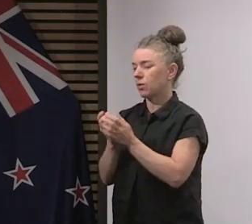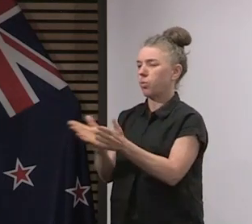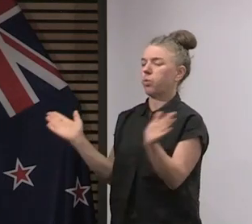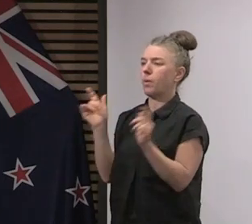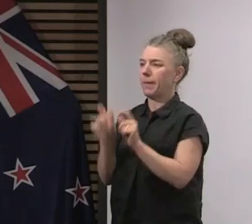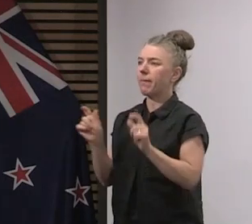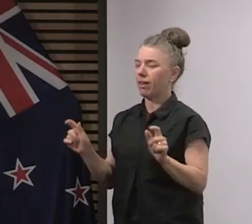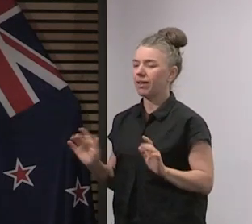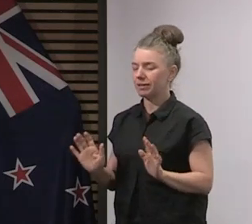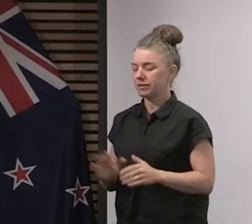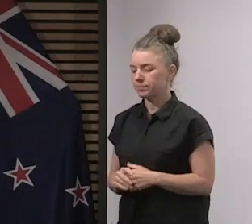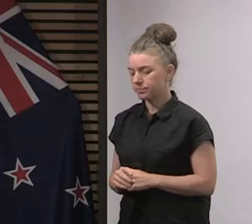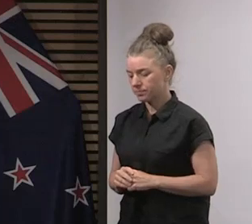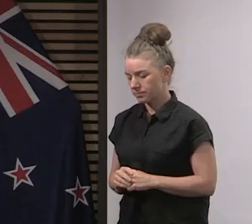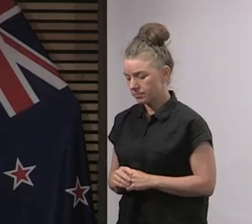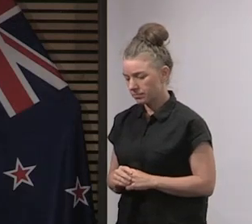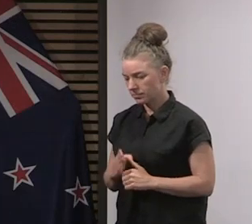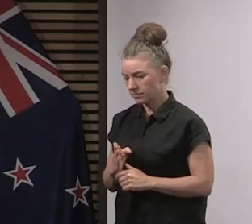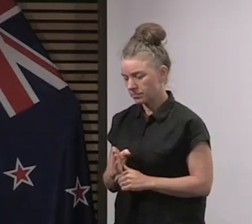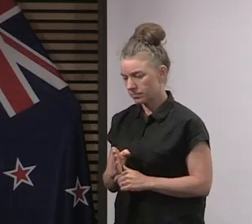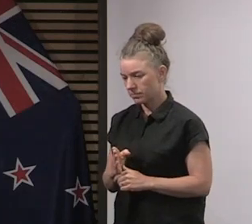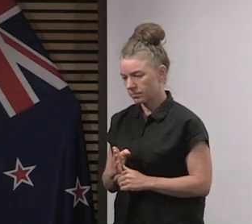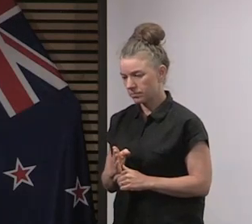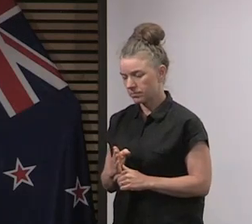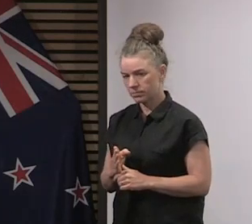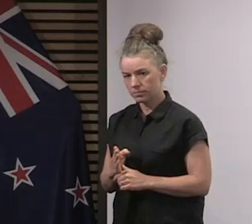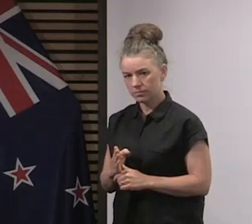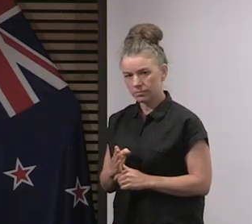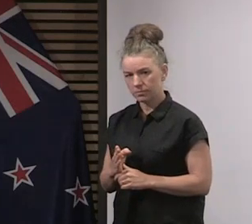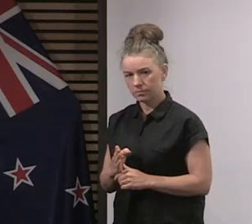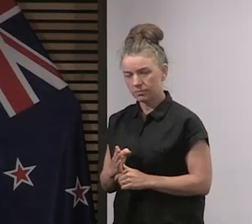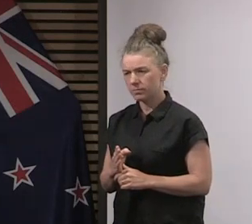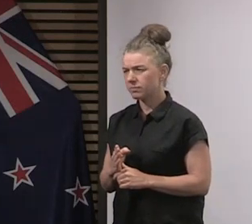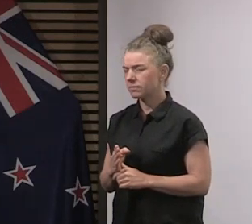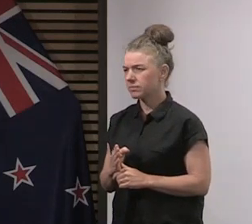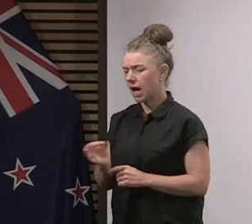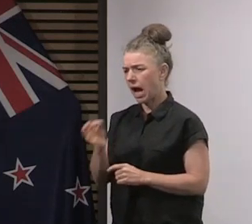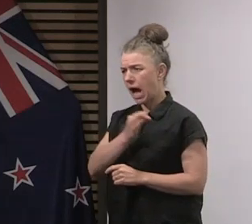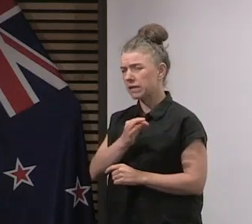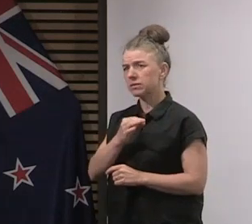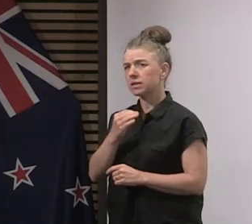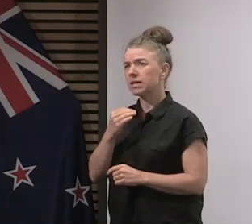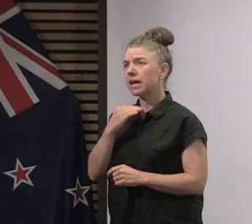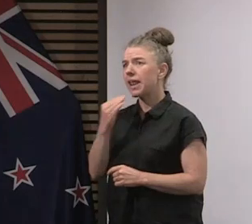need a test. There is no sort of hindrance to the right